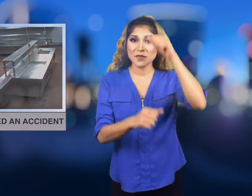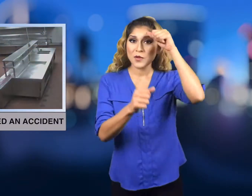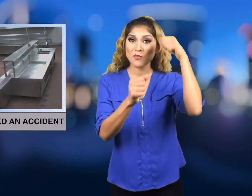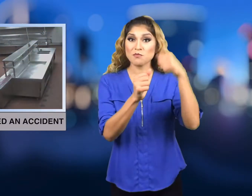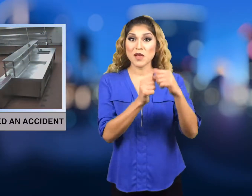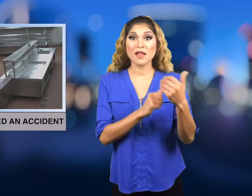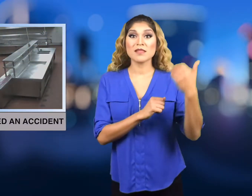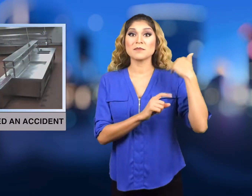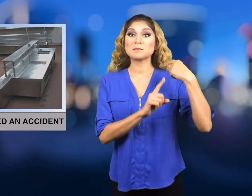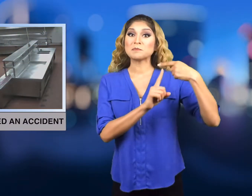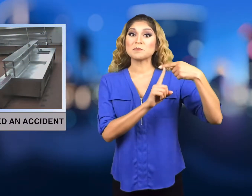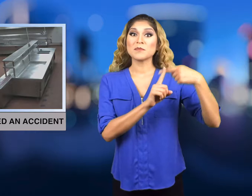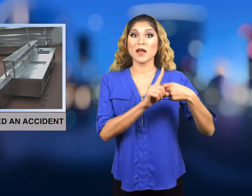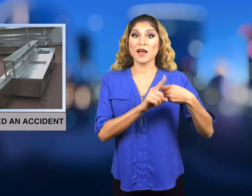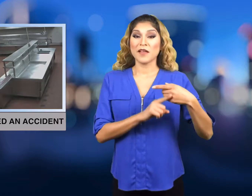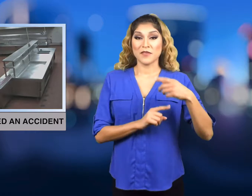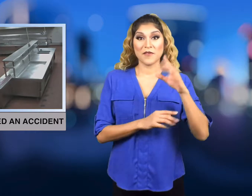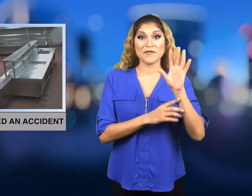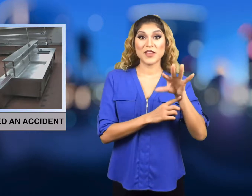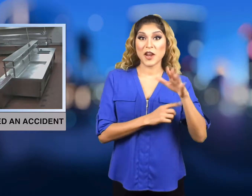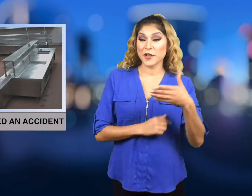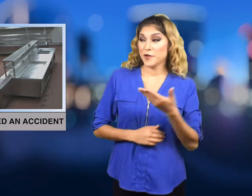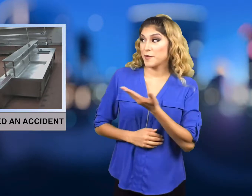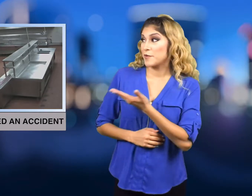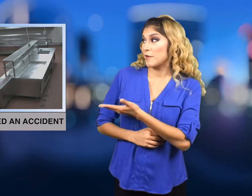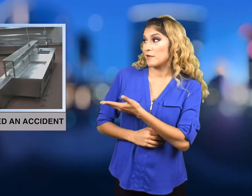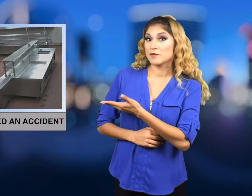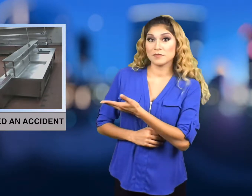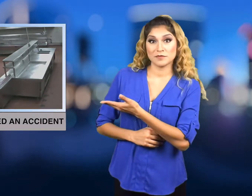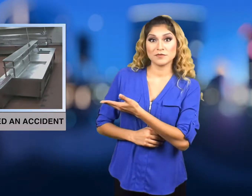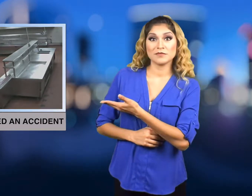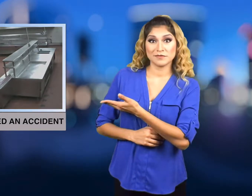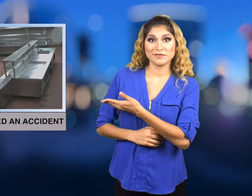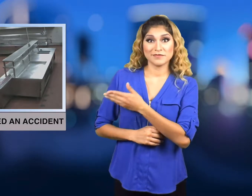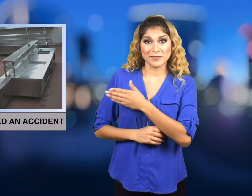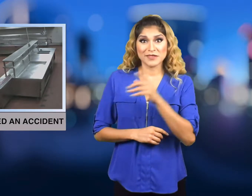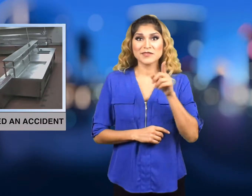Remember a month ago we showed you this video.